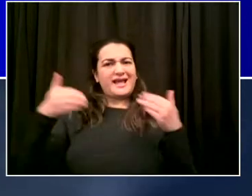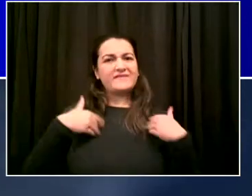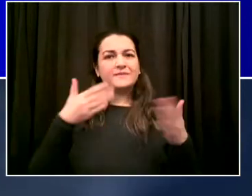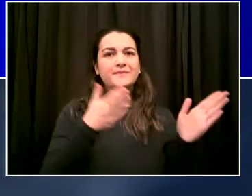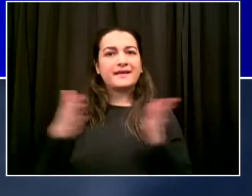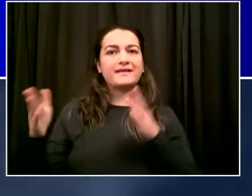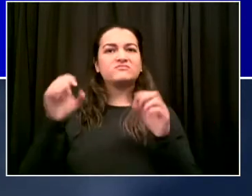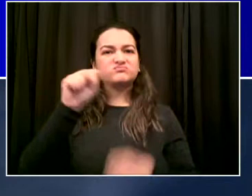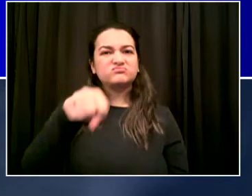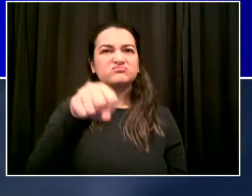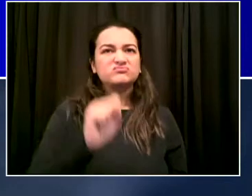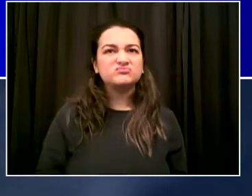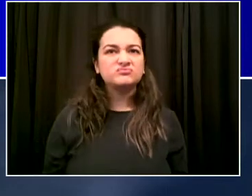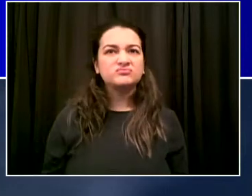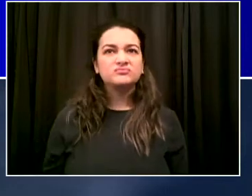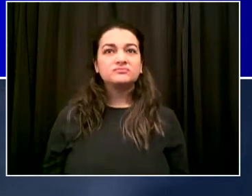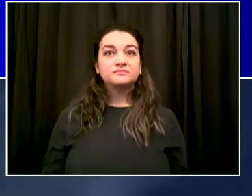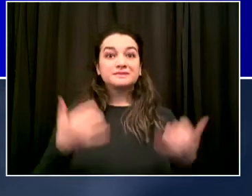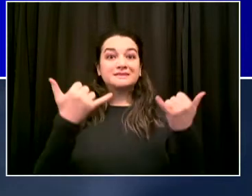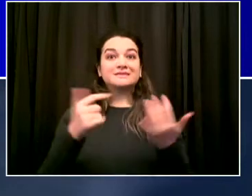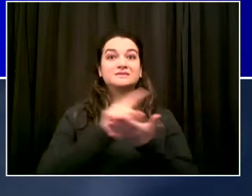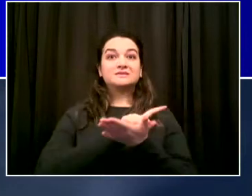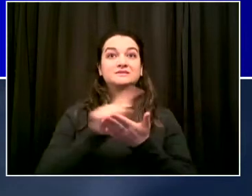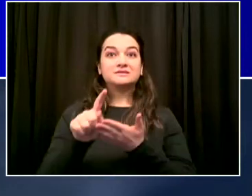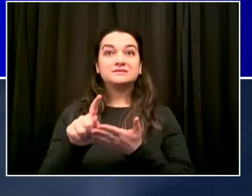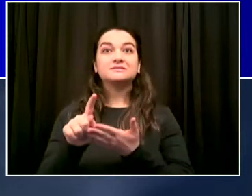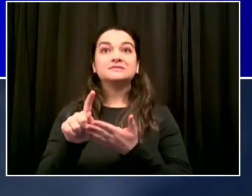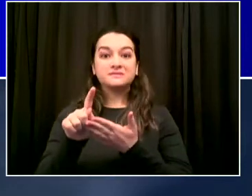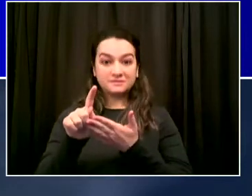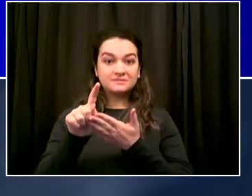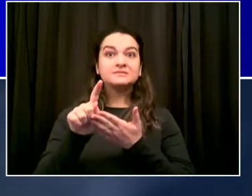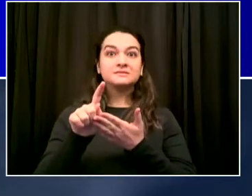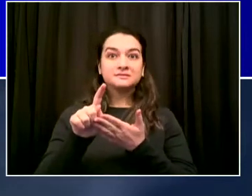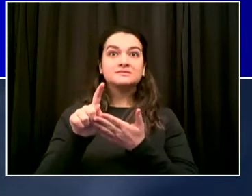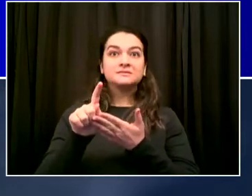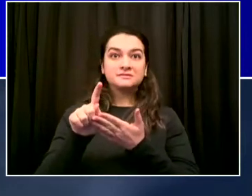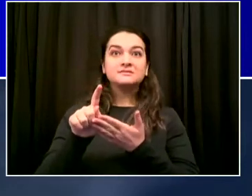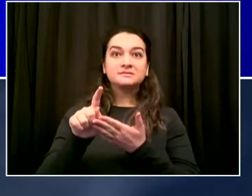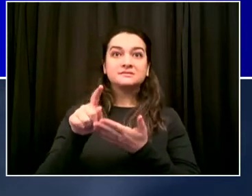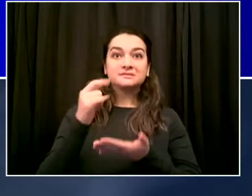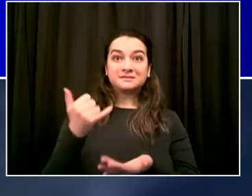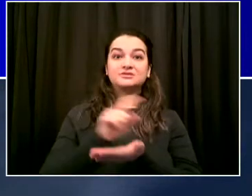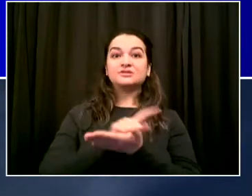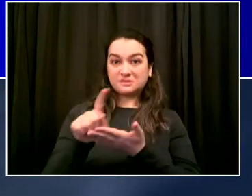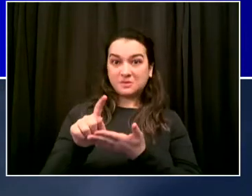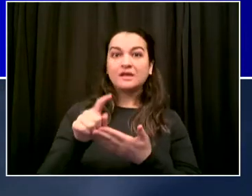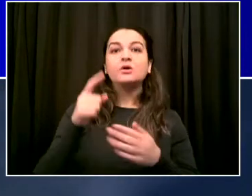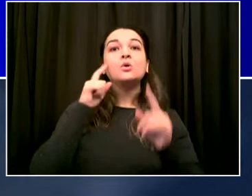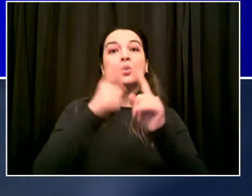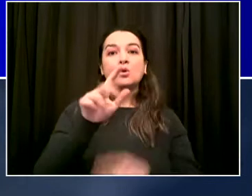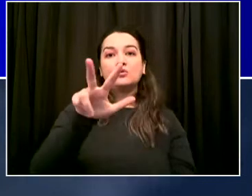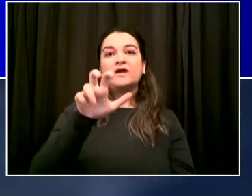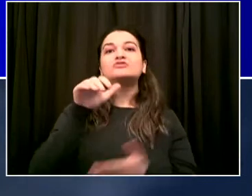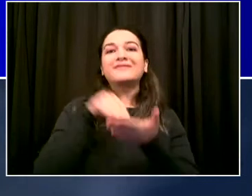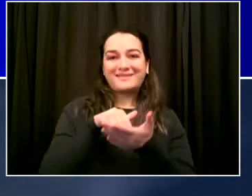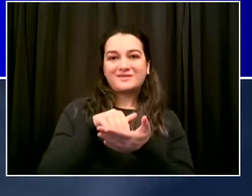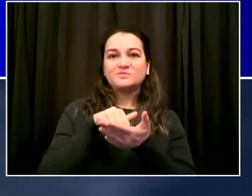THOUSANDS OF PEOPLE. THE GOAL THIS WEEK, 33,000000 PEOPLE. WE ARE CONFIDENT